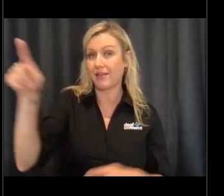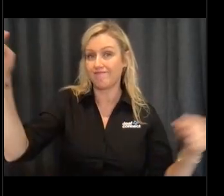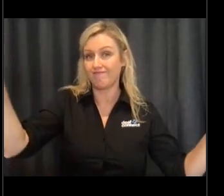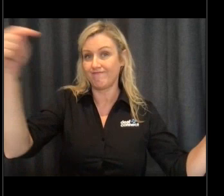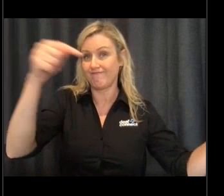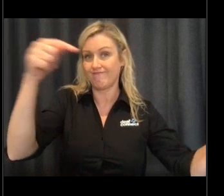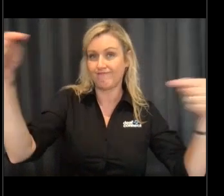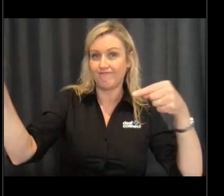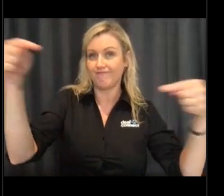usually happens.